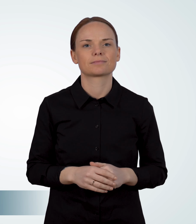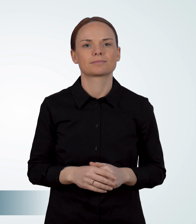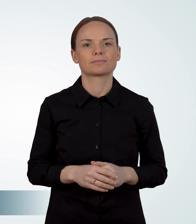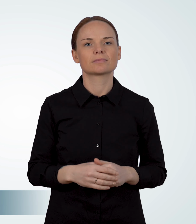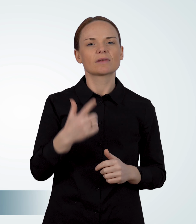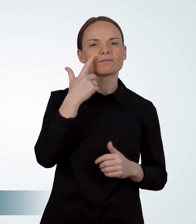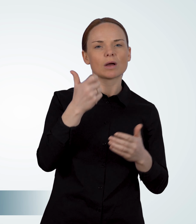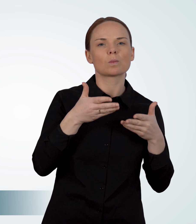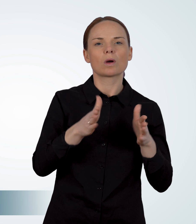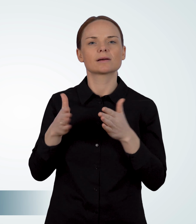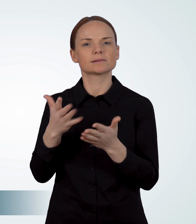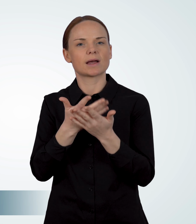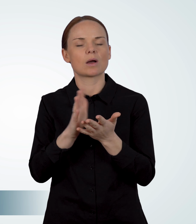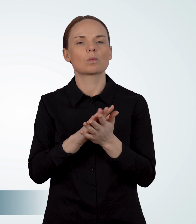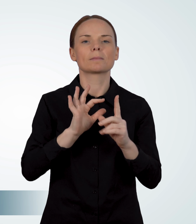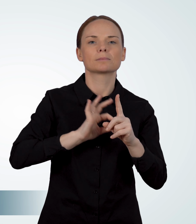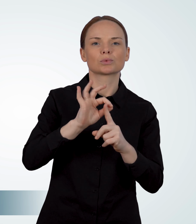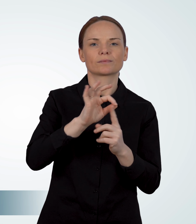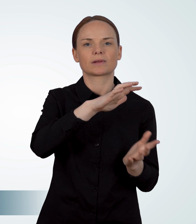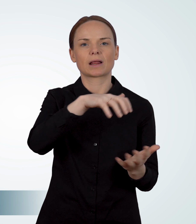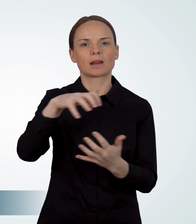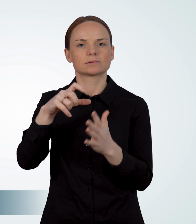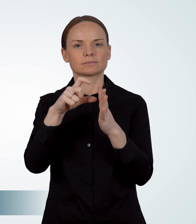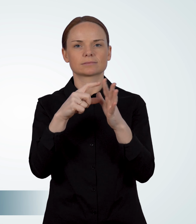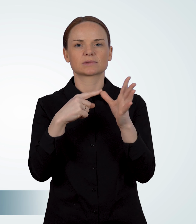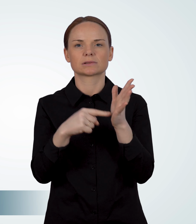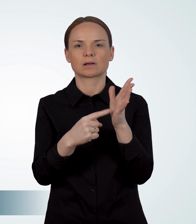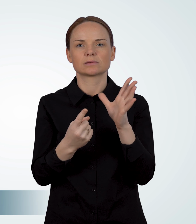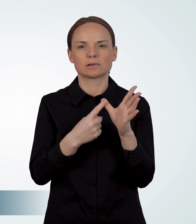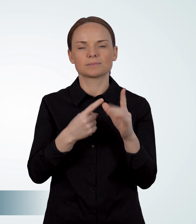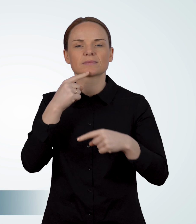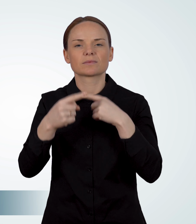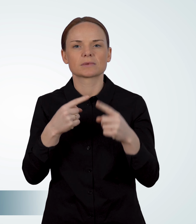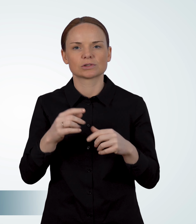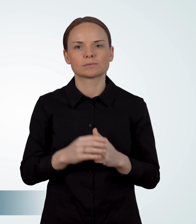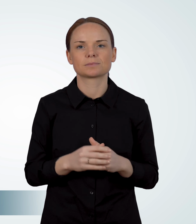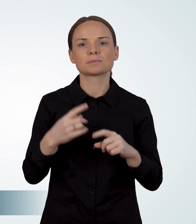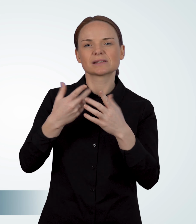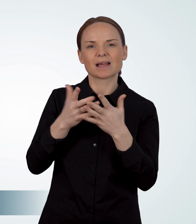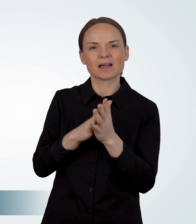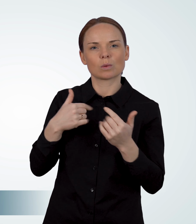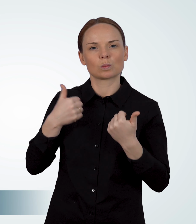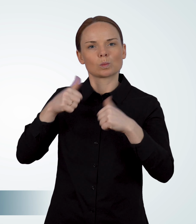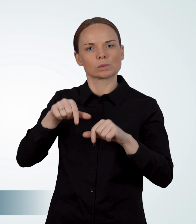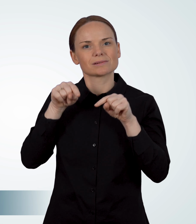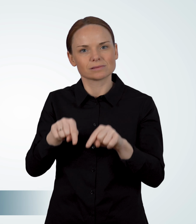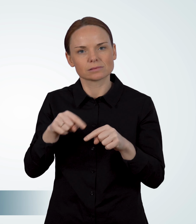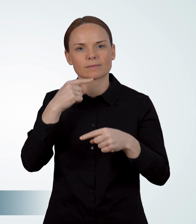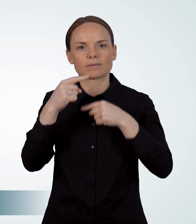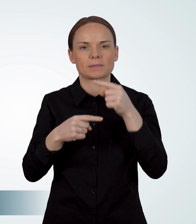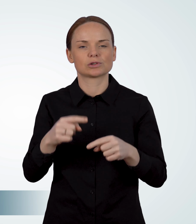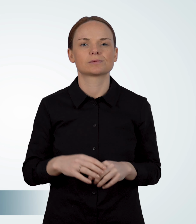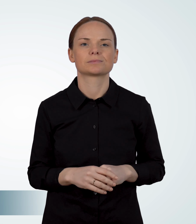• identify ways to improve data collection and how it’s used